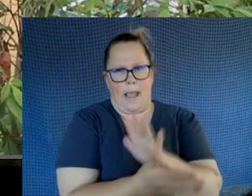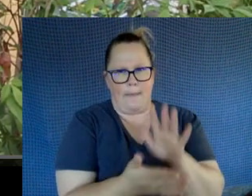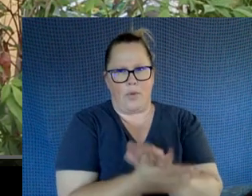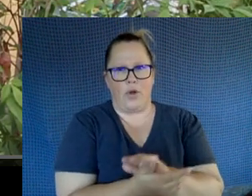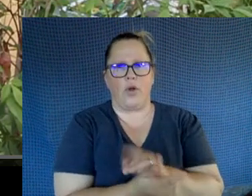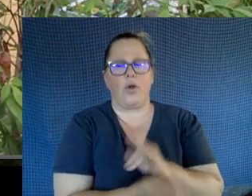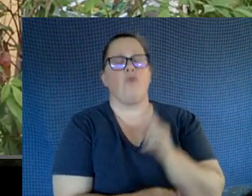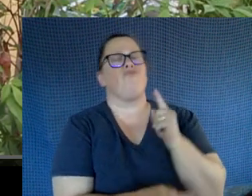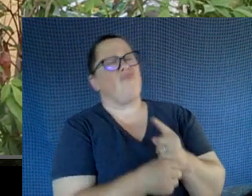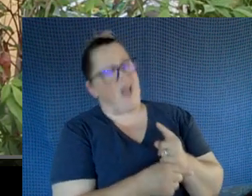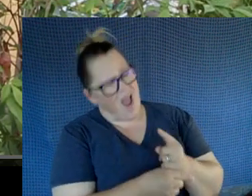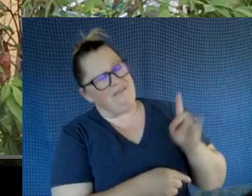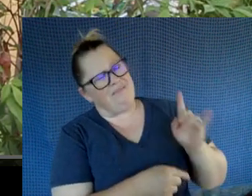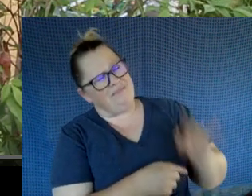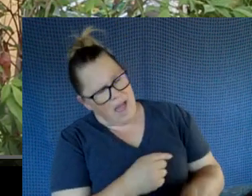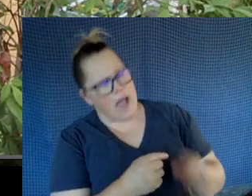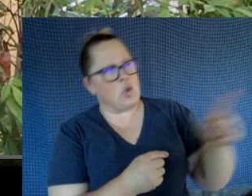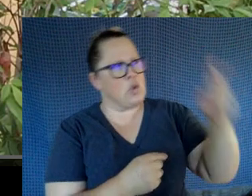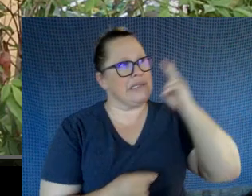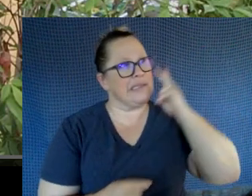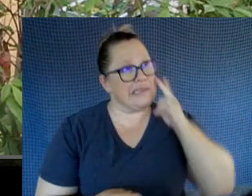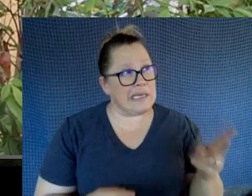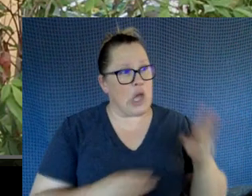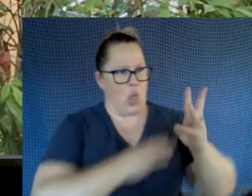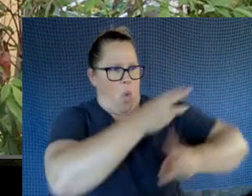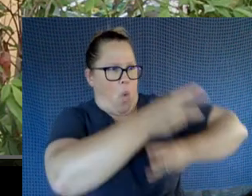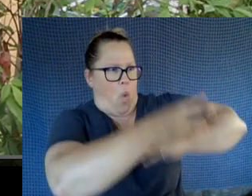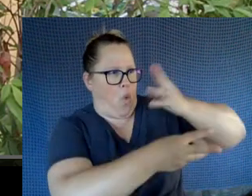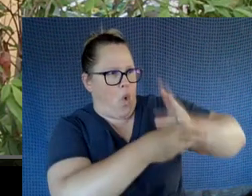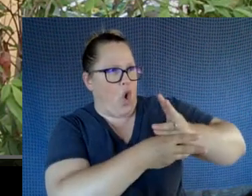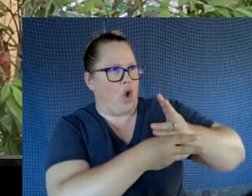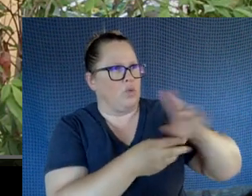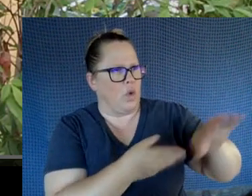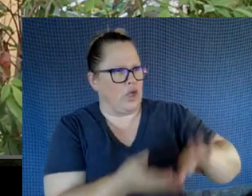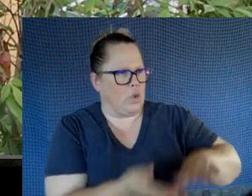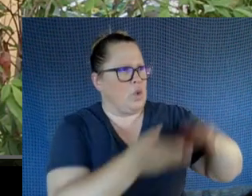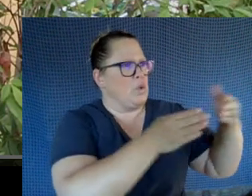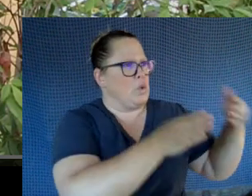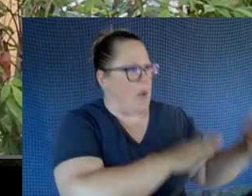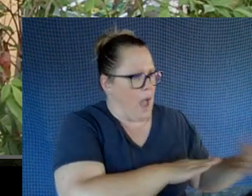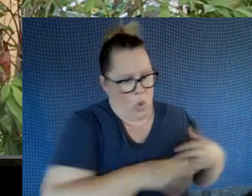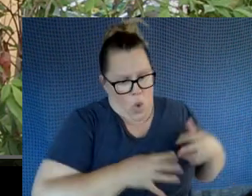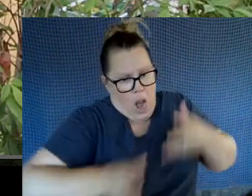you've left this world your art, your music, your poetry can stay around and